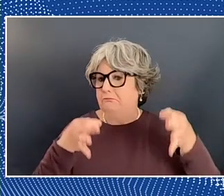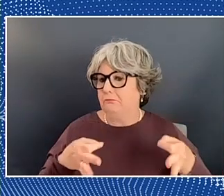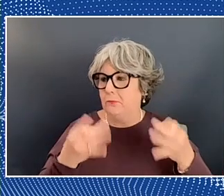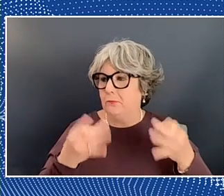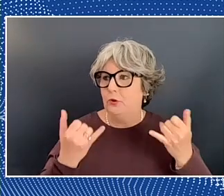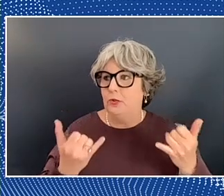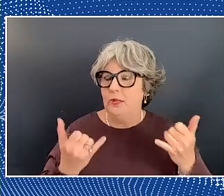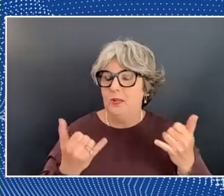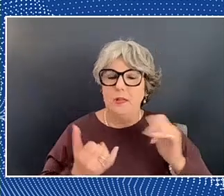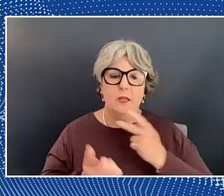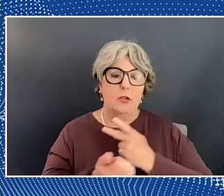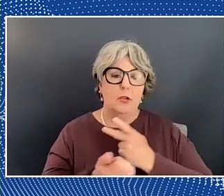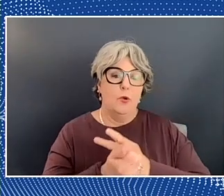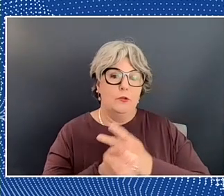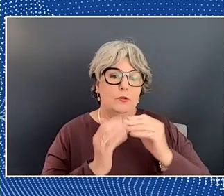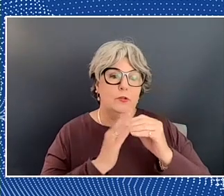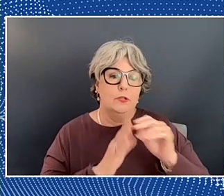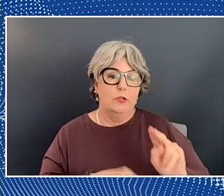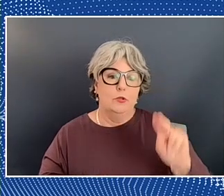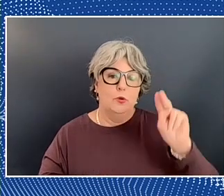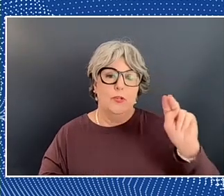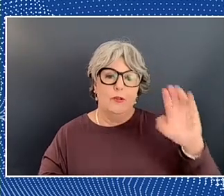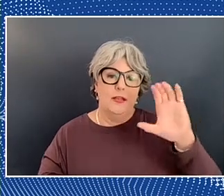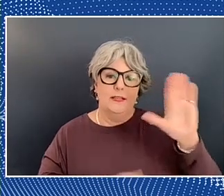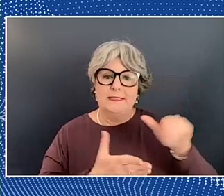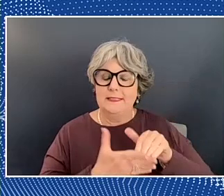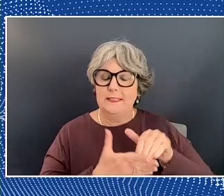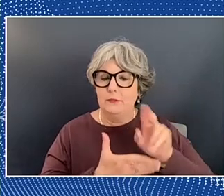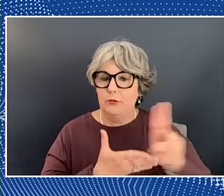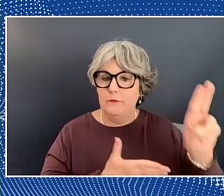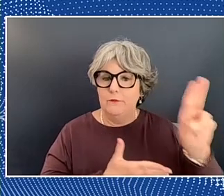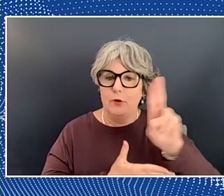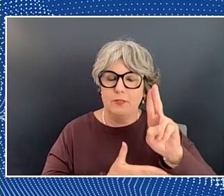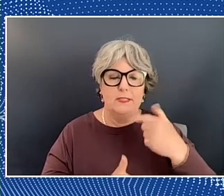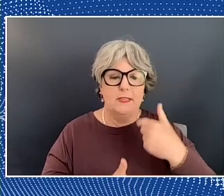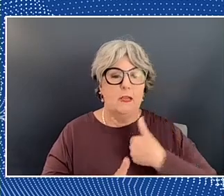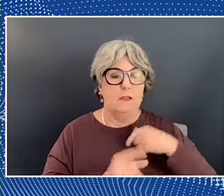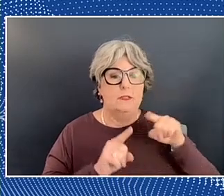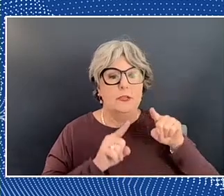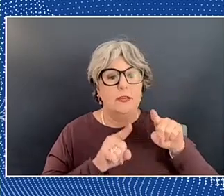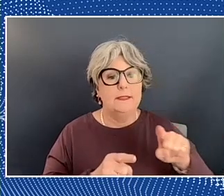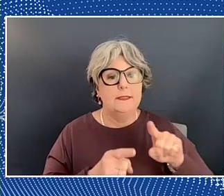student at North Carolina Central University, a student who also attended a historically Black college and university